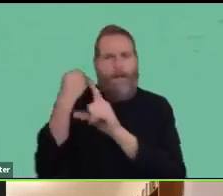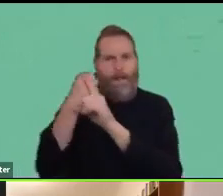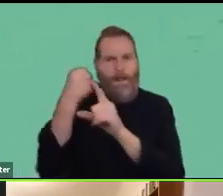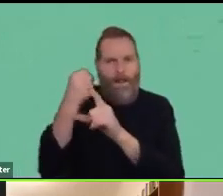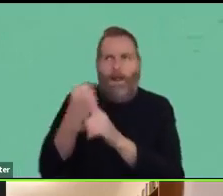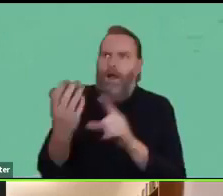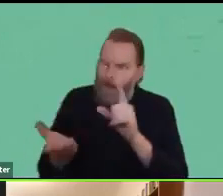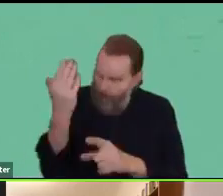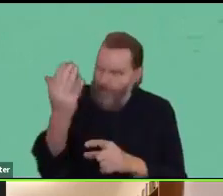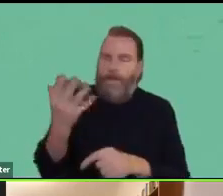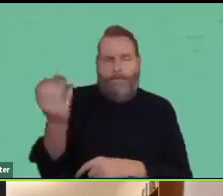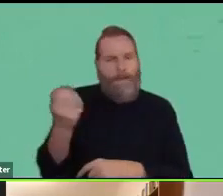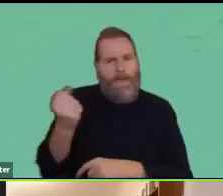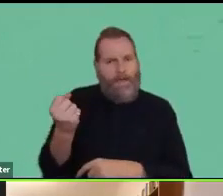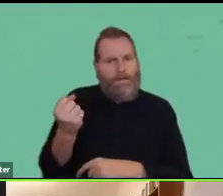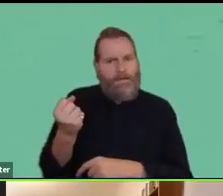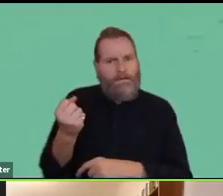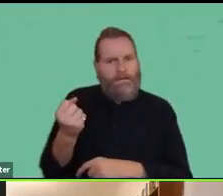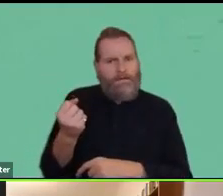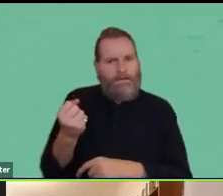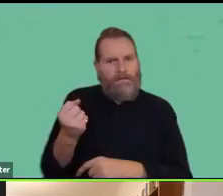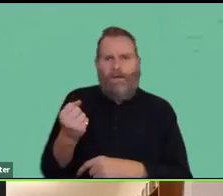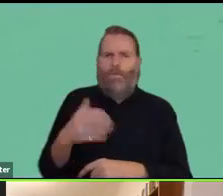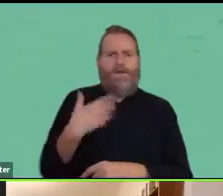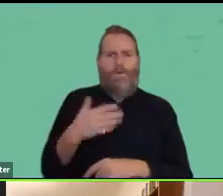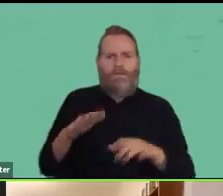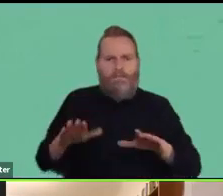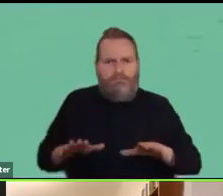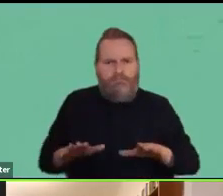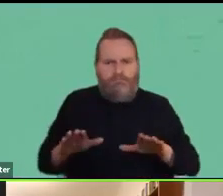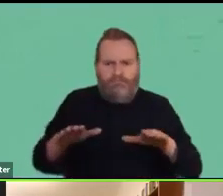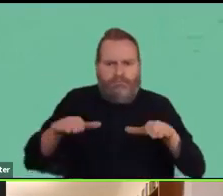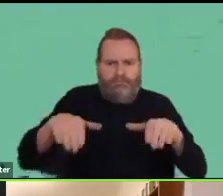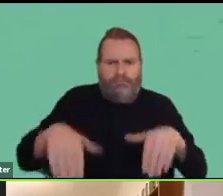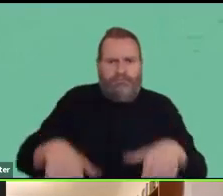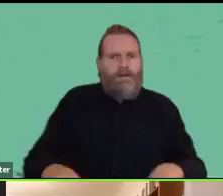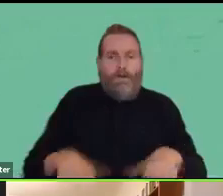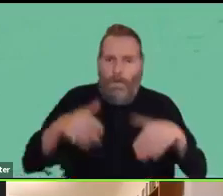so I think it's important to get that across I think it is also important to get across